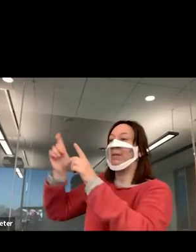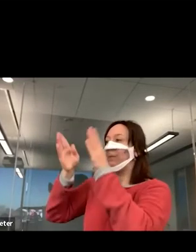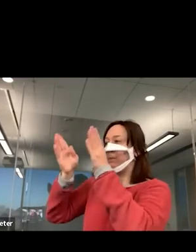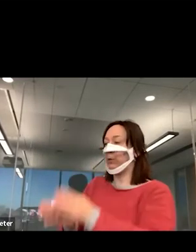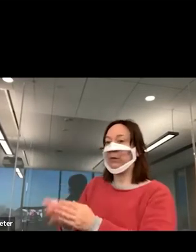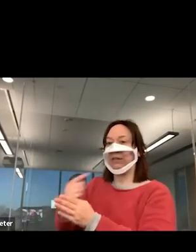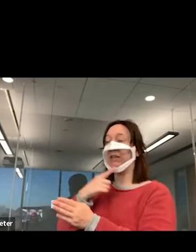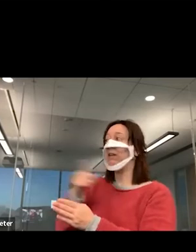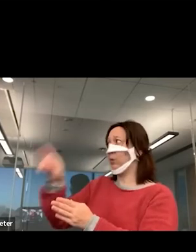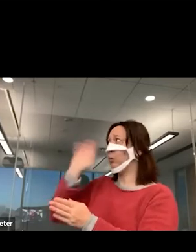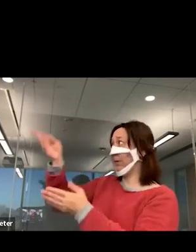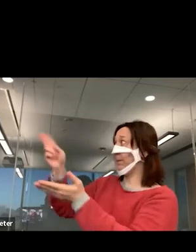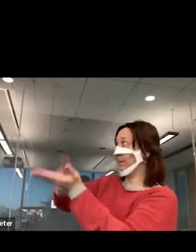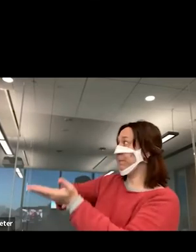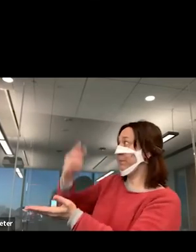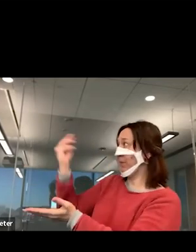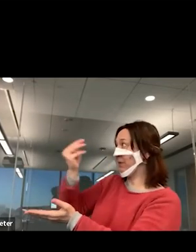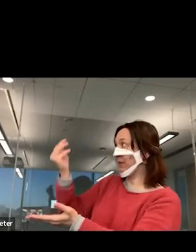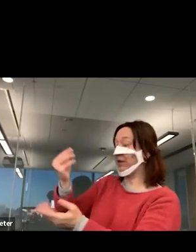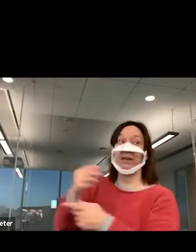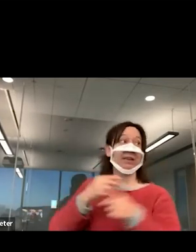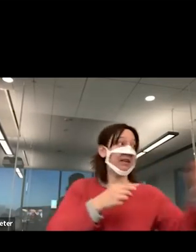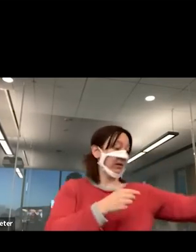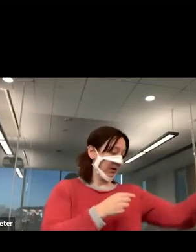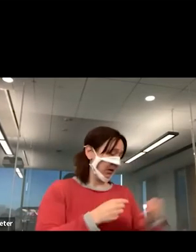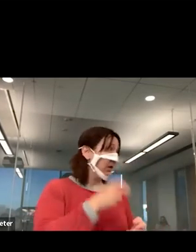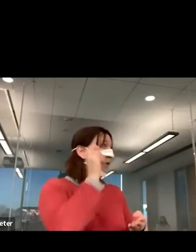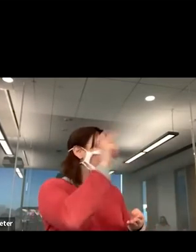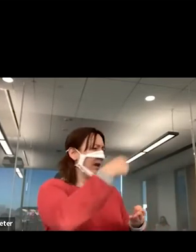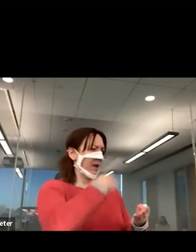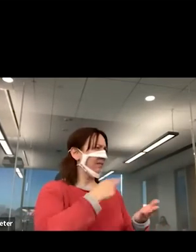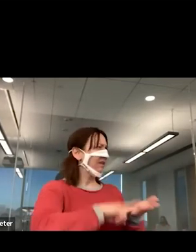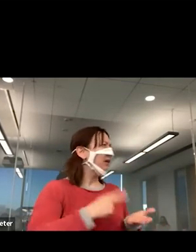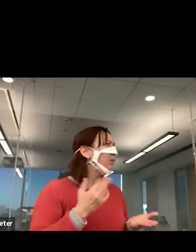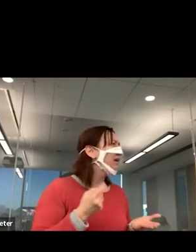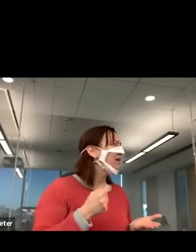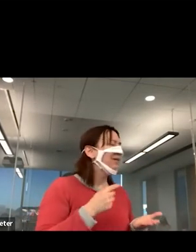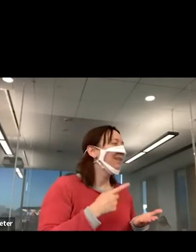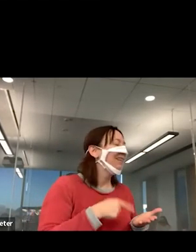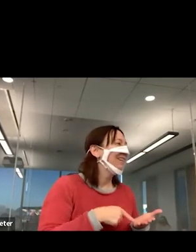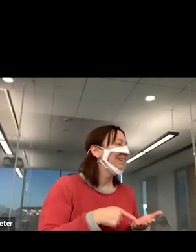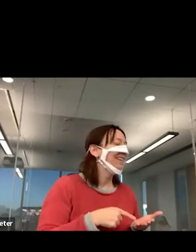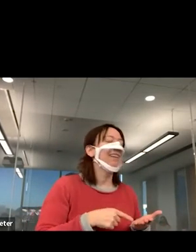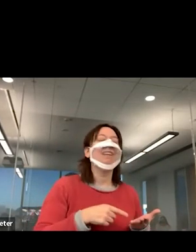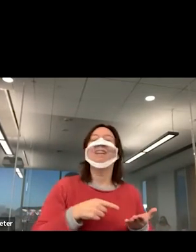on monday and he starts reading it okay what am i saying and he started asking questions